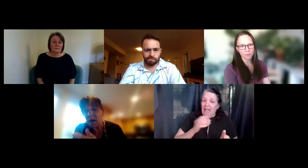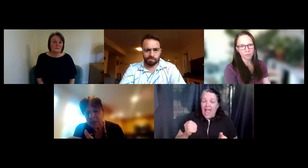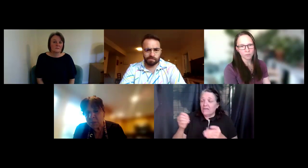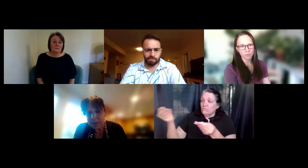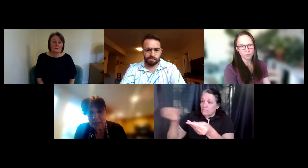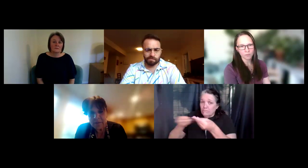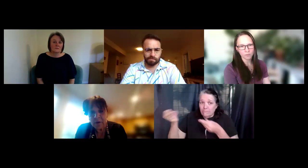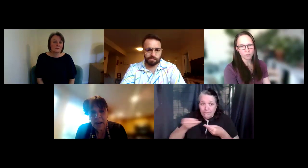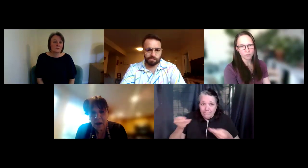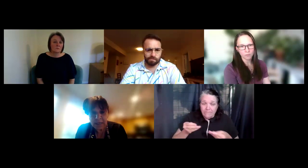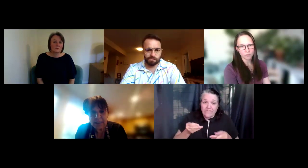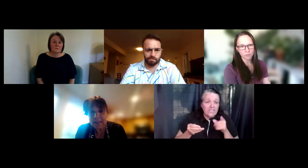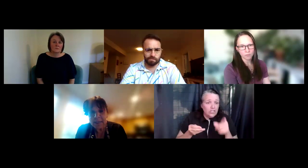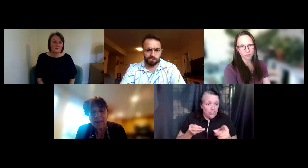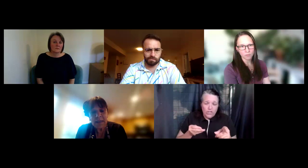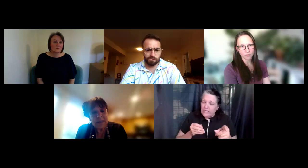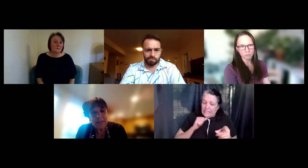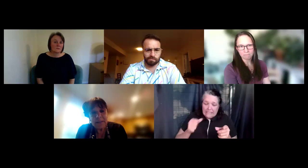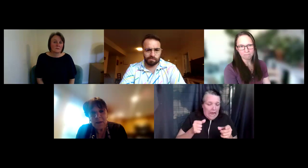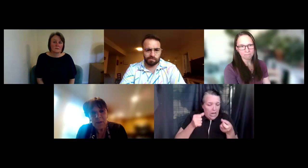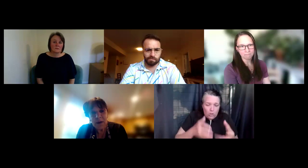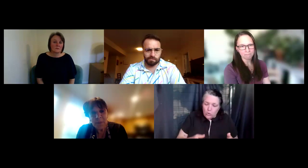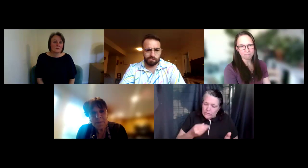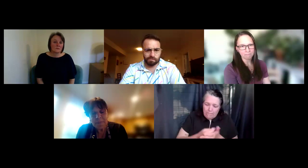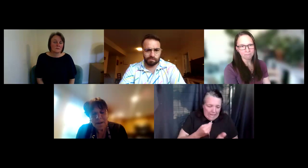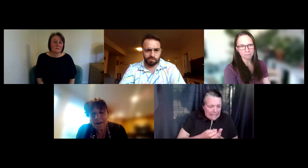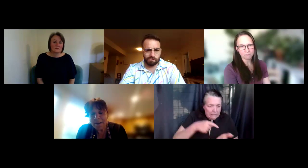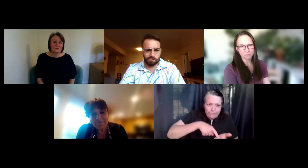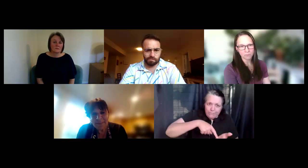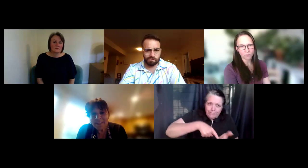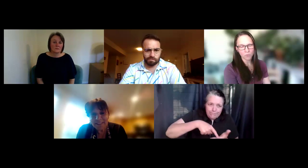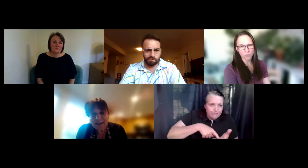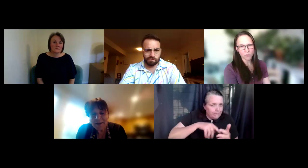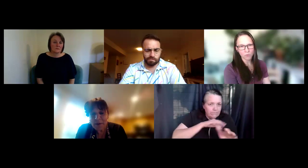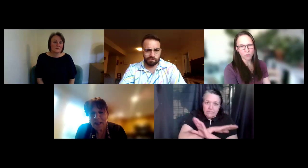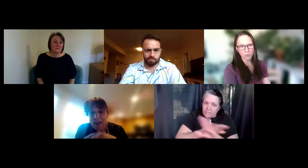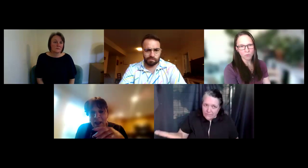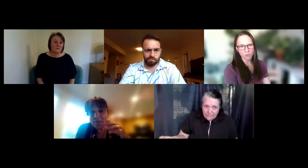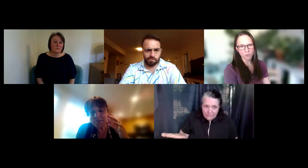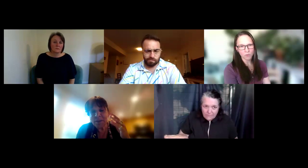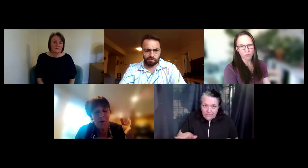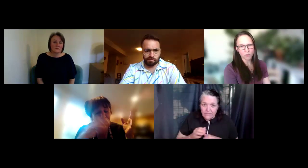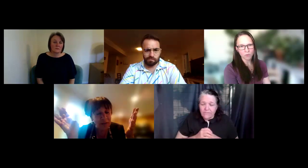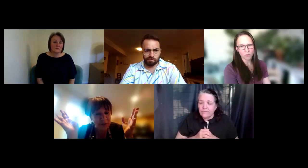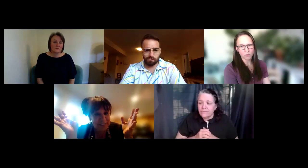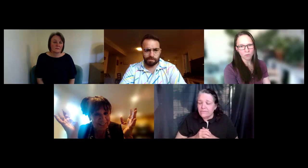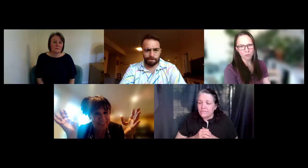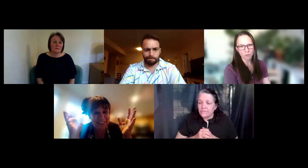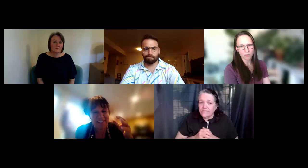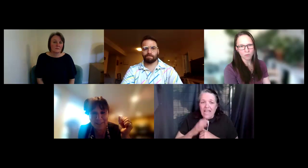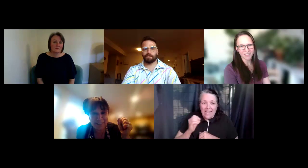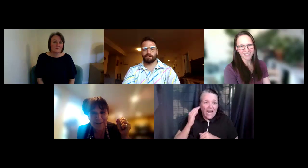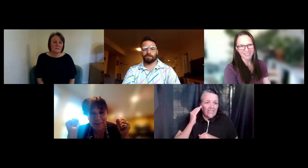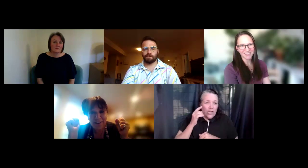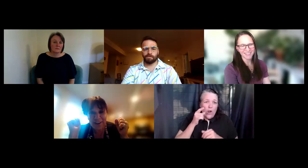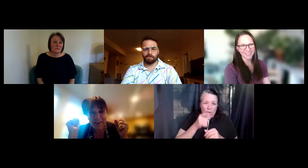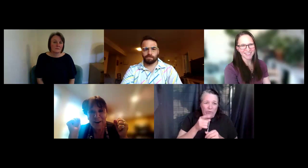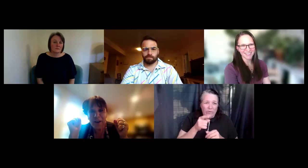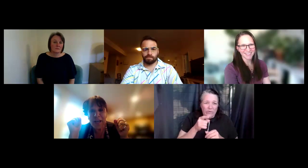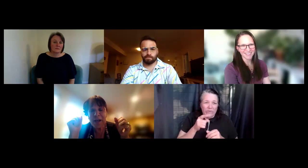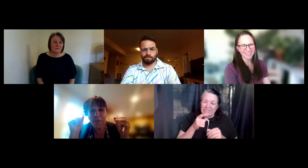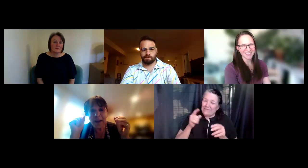Audrey was never out anything. So I -- it's -- I know Audrey -- she allows us to call her our hero.